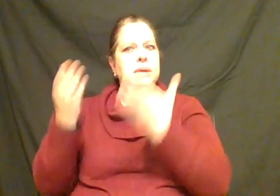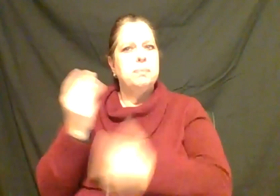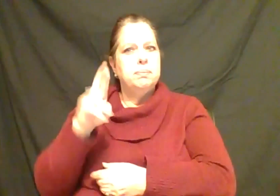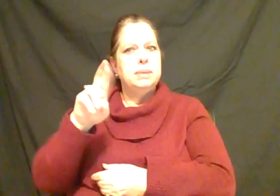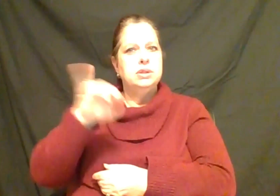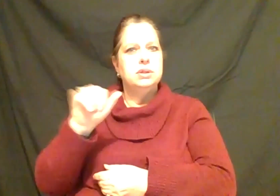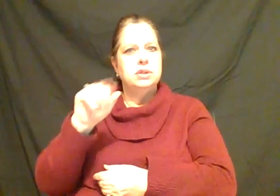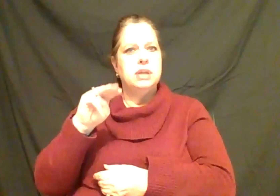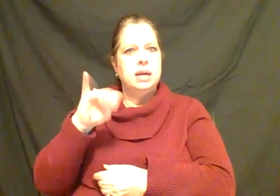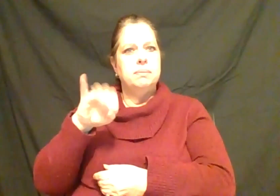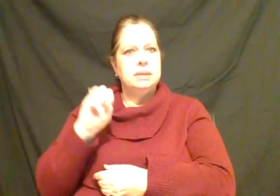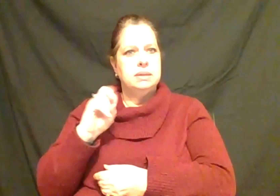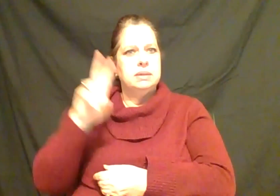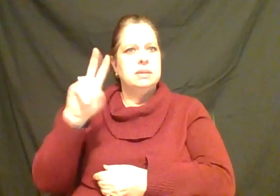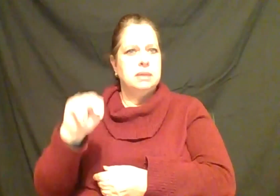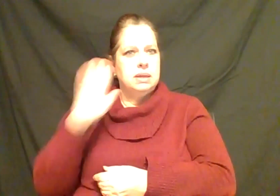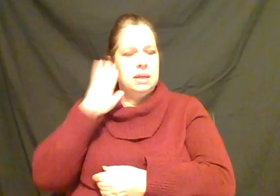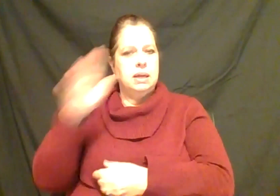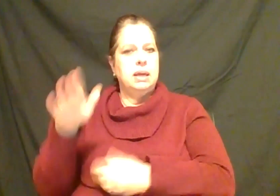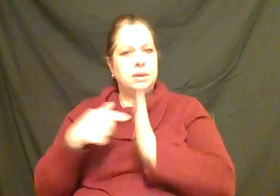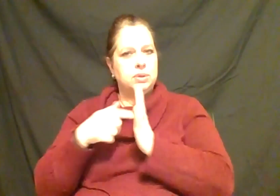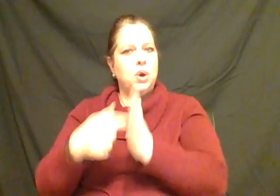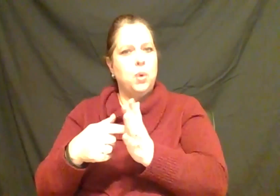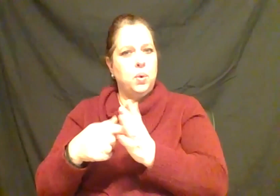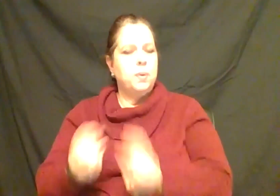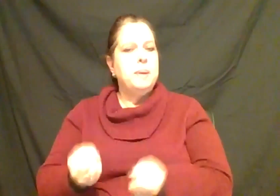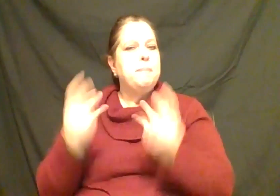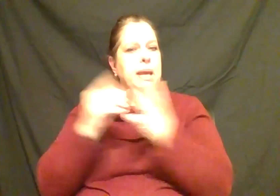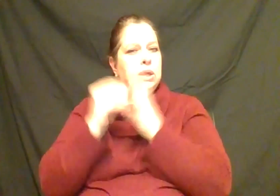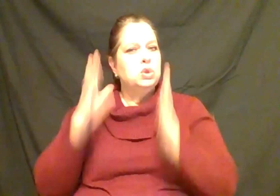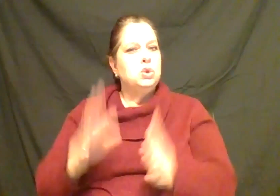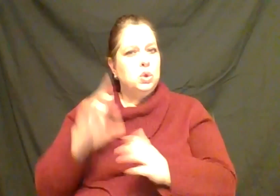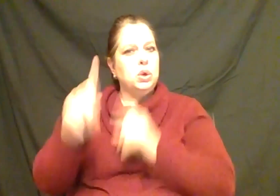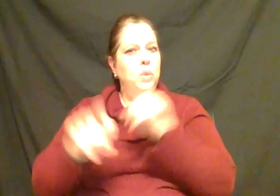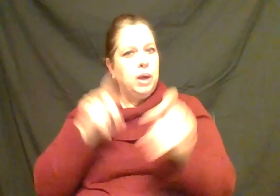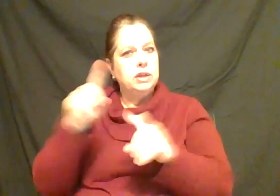to provide as well many of the student sample questions that i provided you demonstrate that